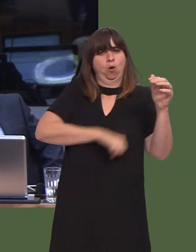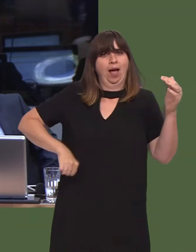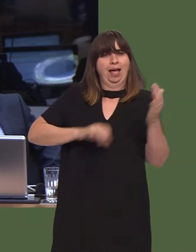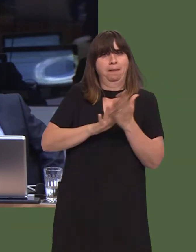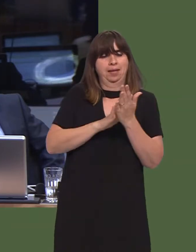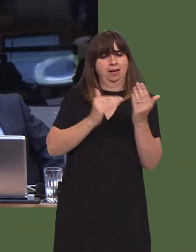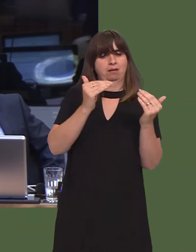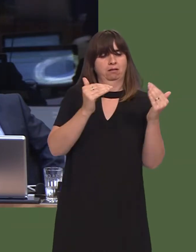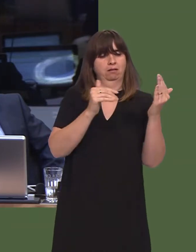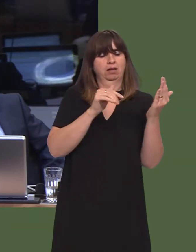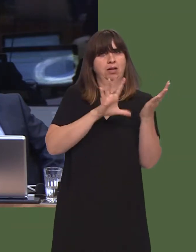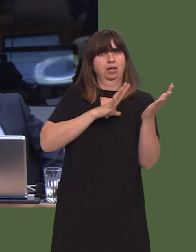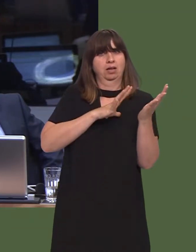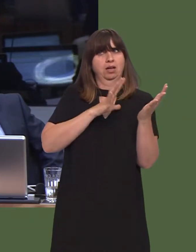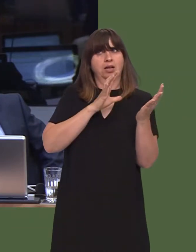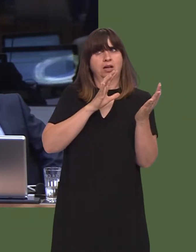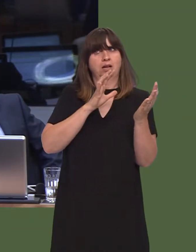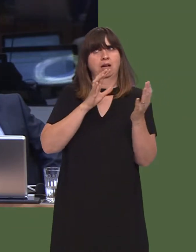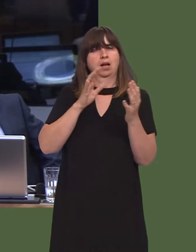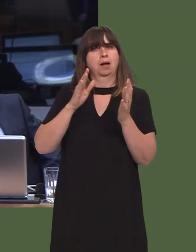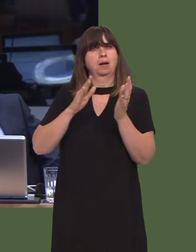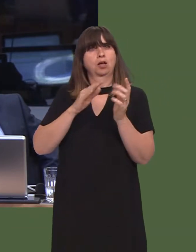Adam Price: The chief executive of the company, Martin Whitaker, said that,